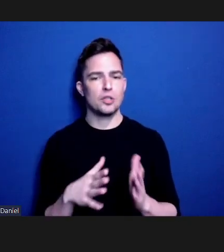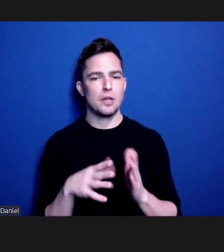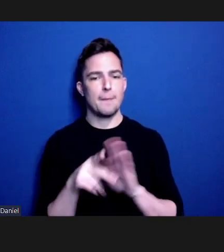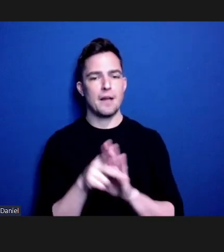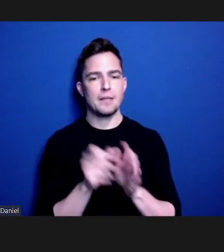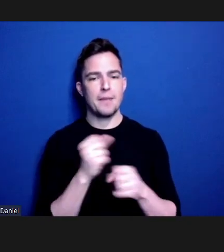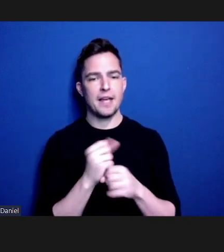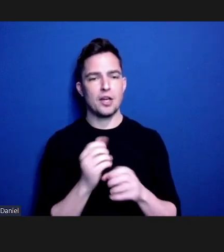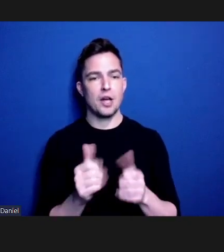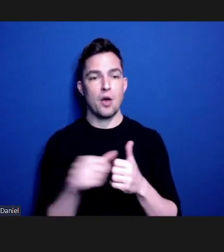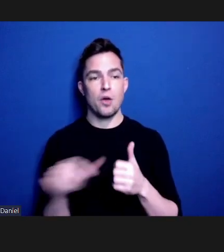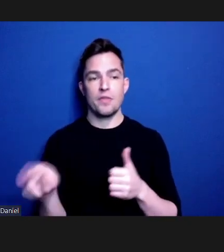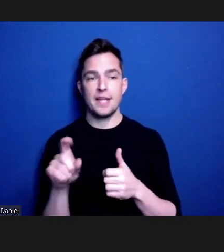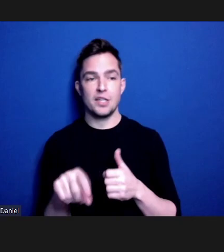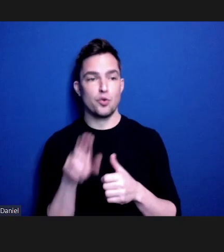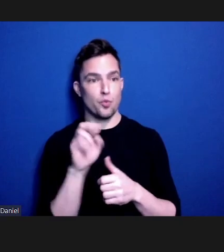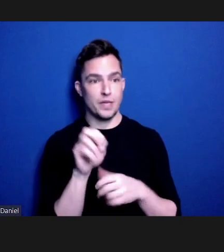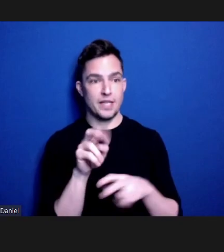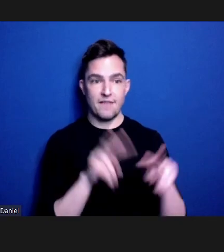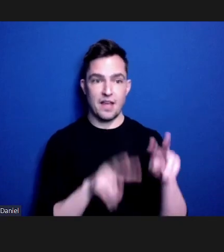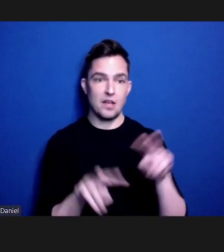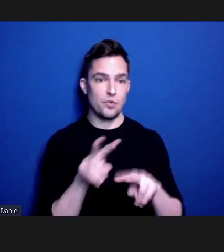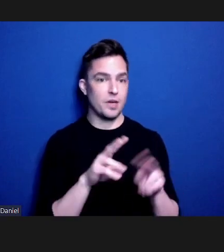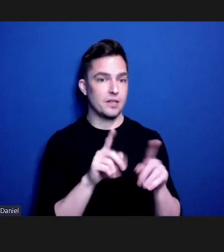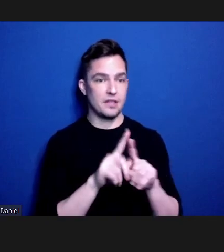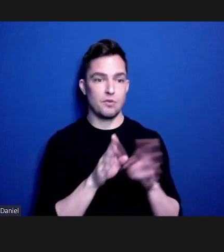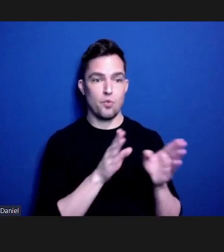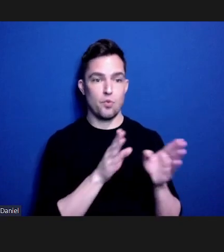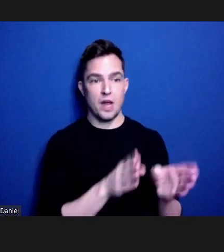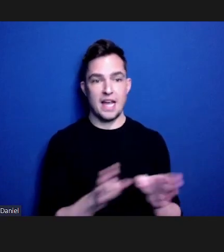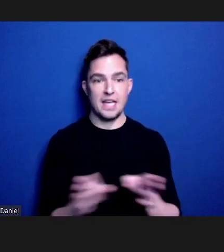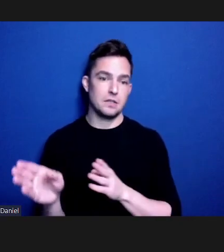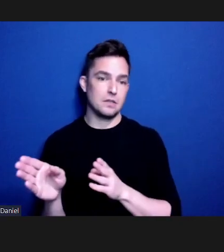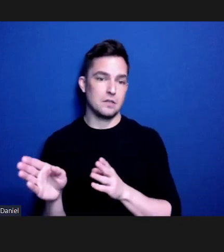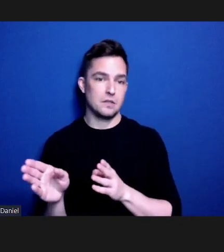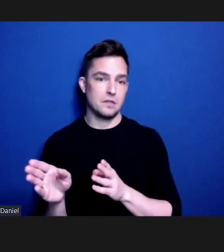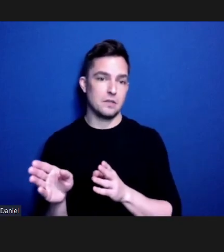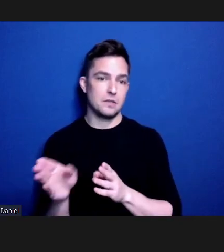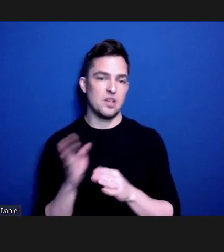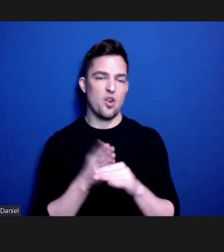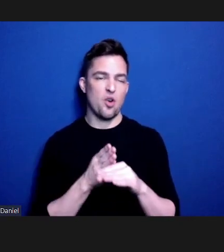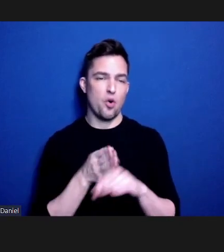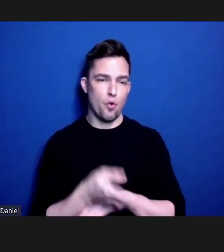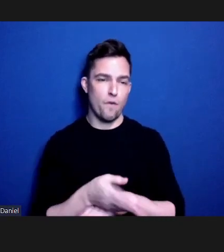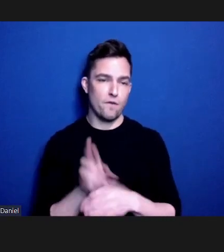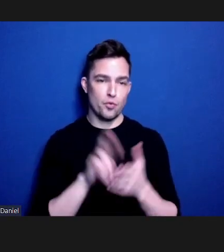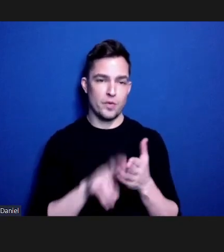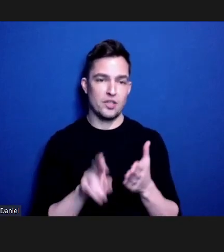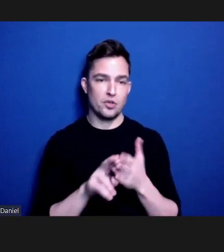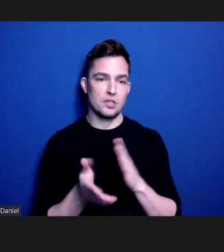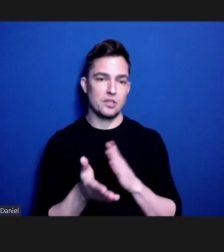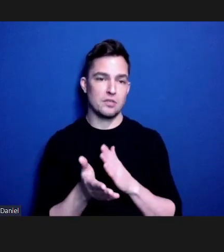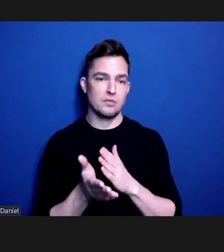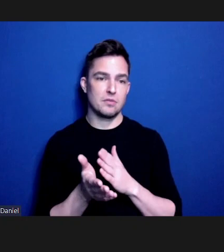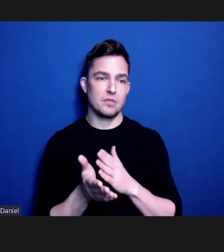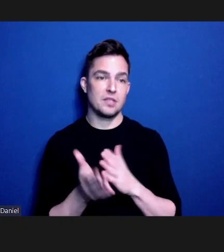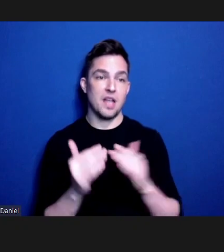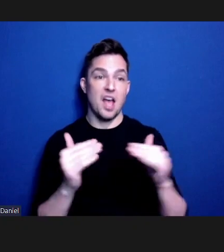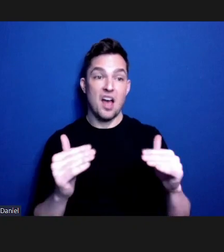they need to re-evaluate the ways in which over-researched yet underrepresented, undervalued